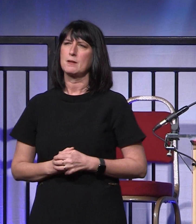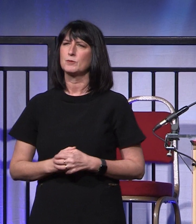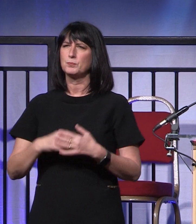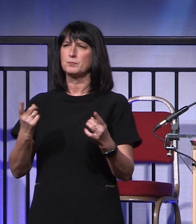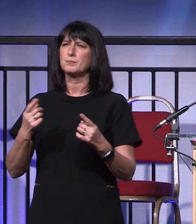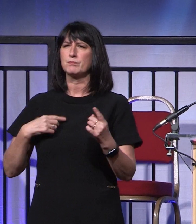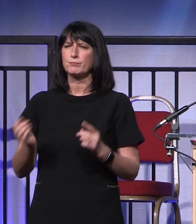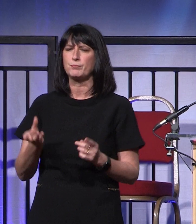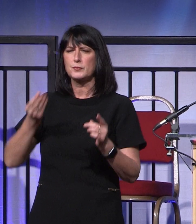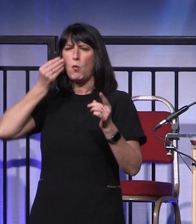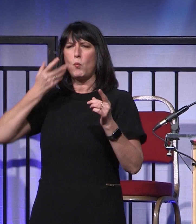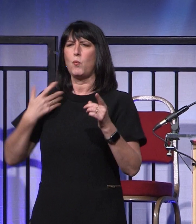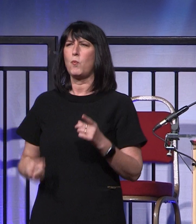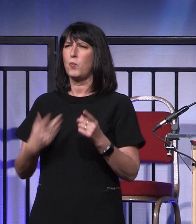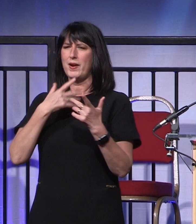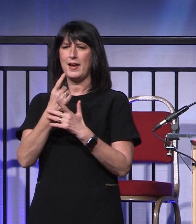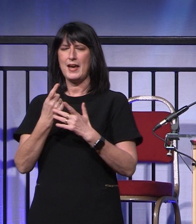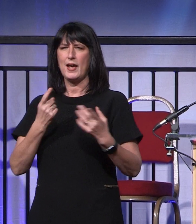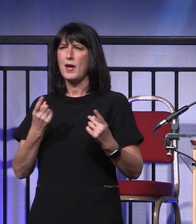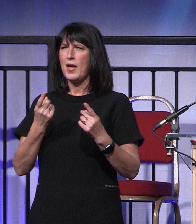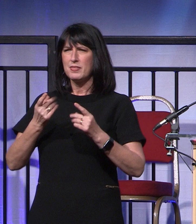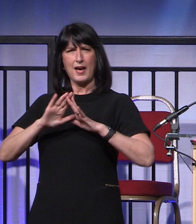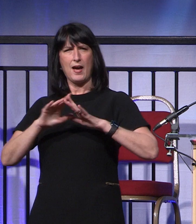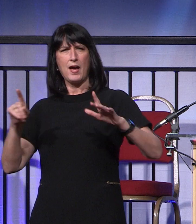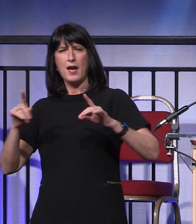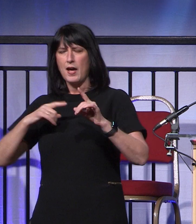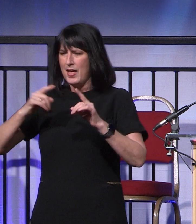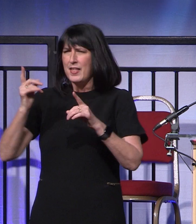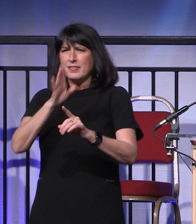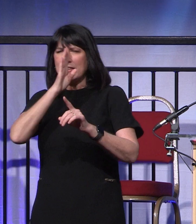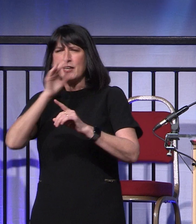in setting our aim too high and falling short but in setting our aim too low